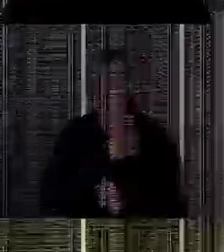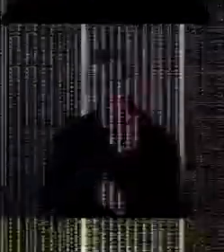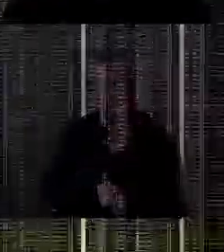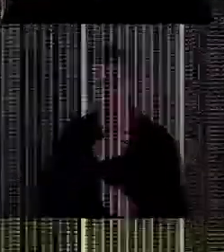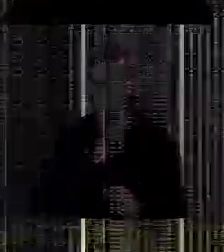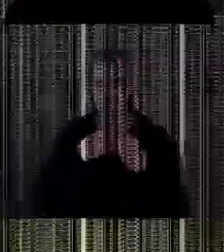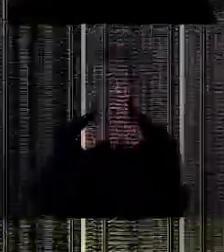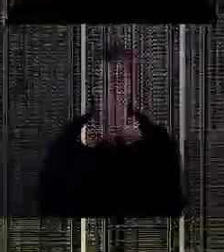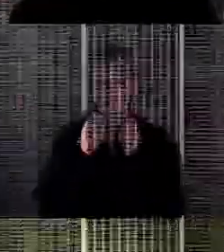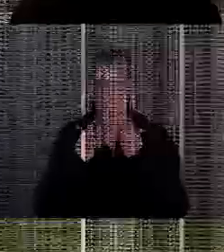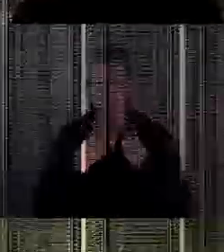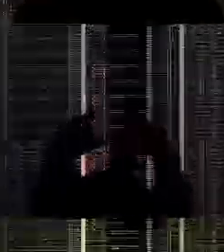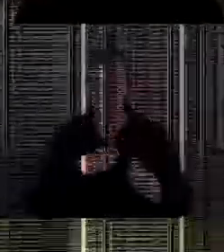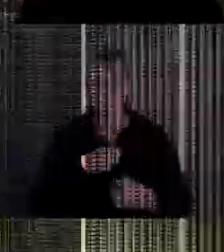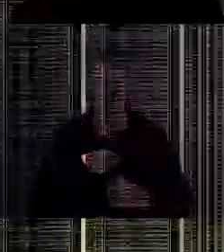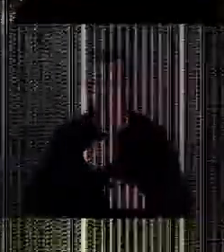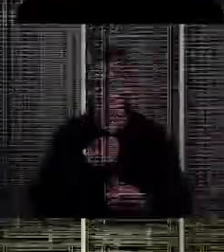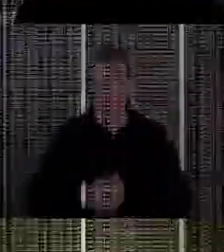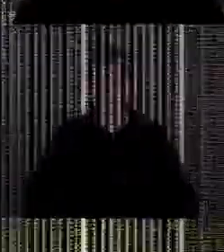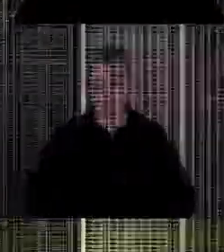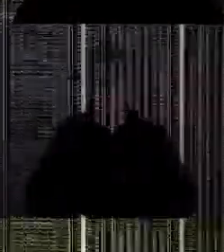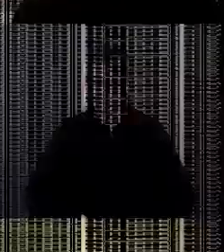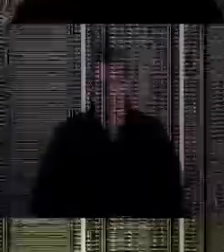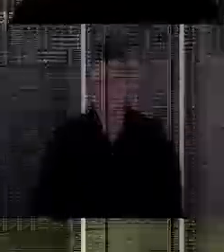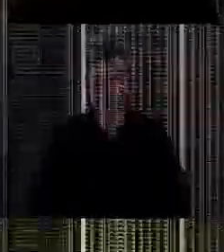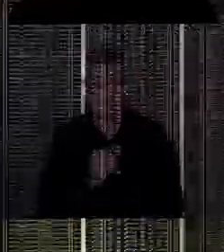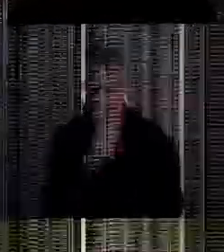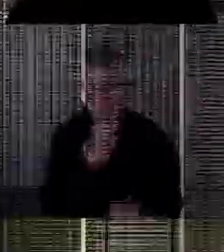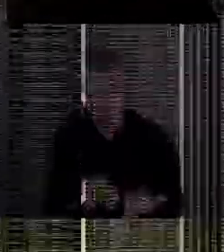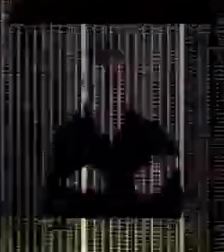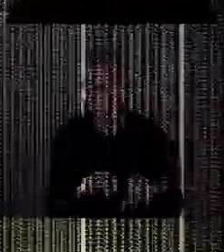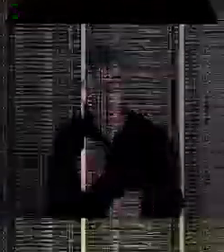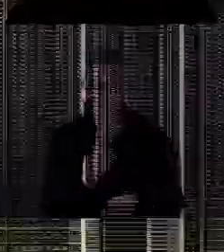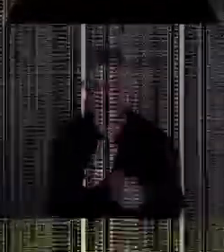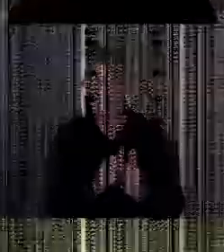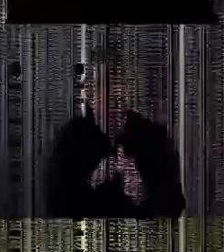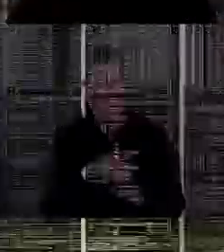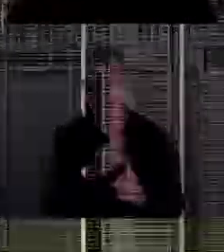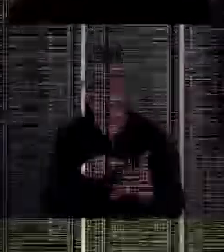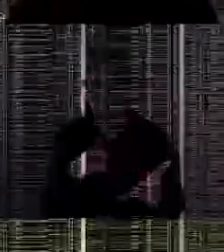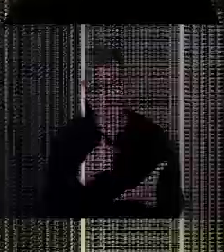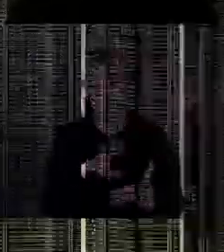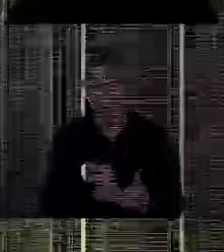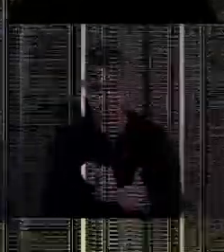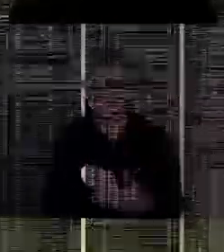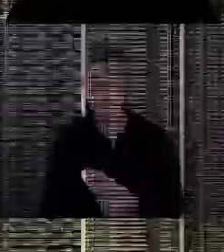Nic: That is such an important question in the context of what we do. Most of our clients